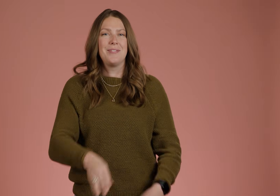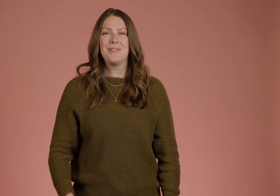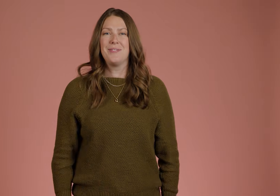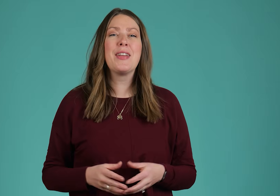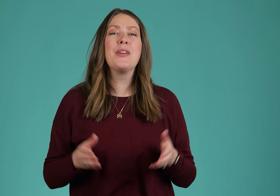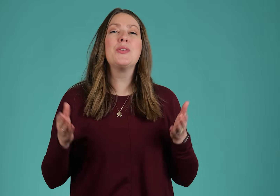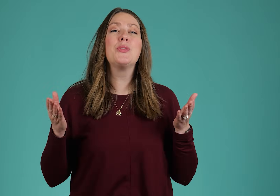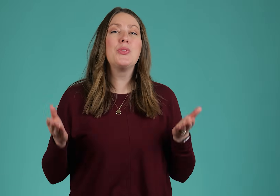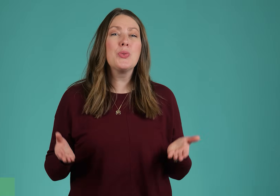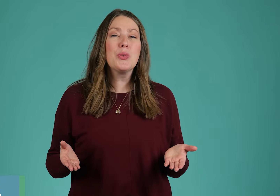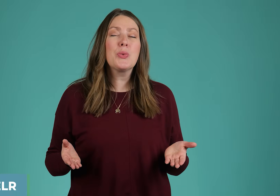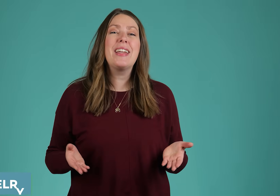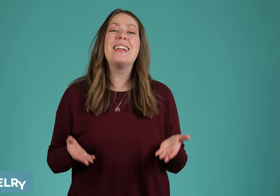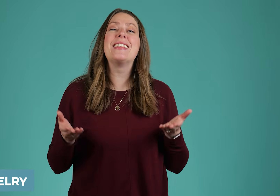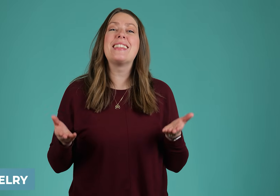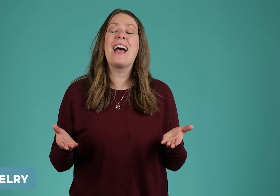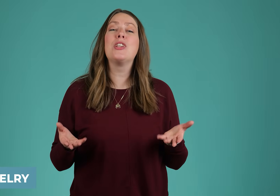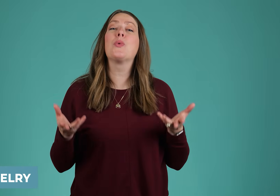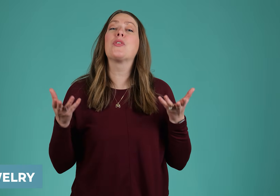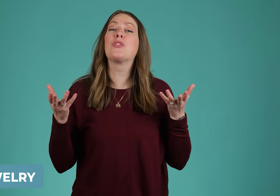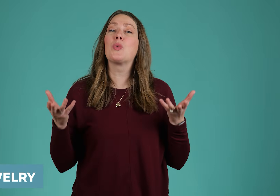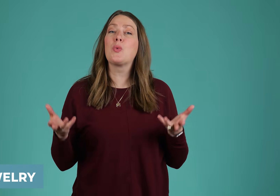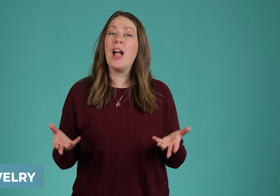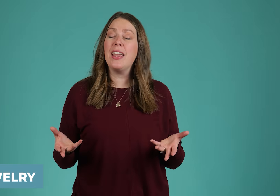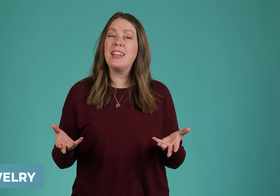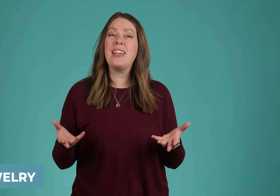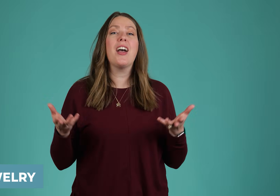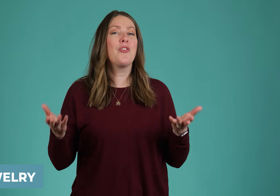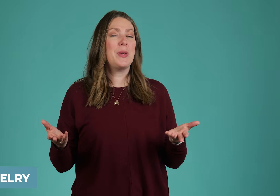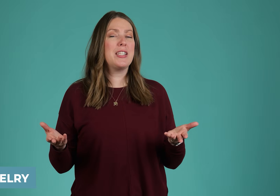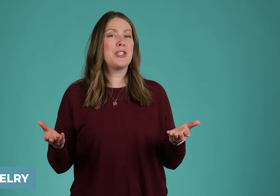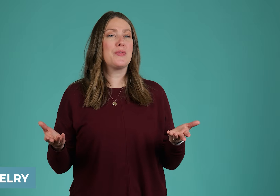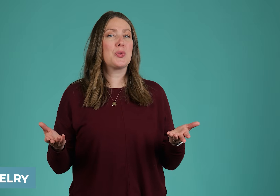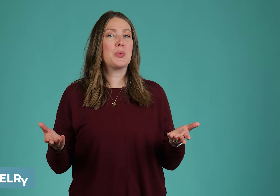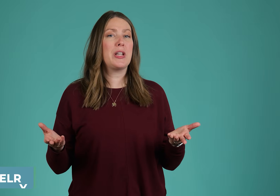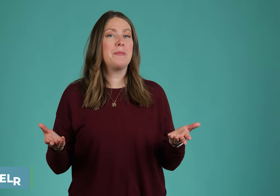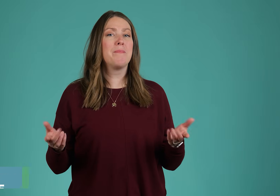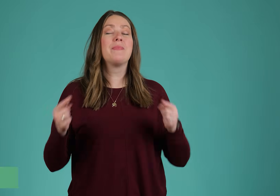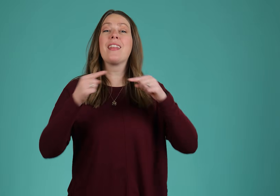Jewelry is signed with a variety of pieces of jewelry.